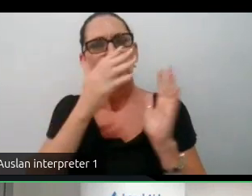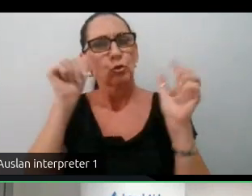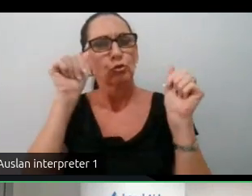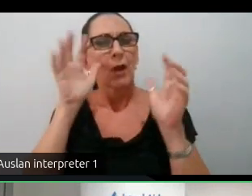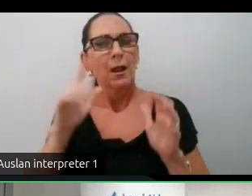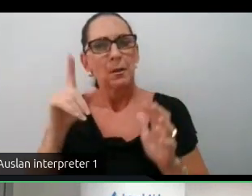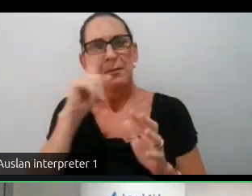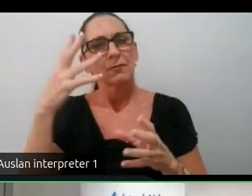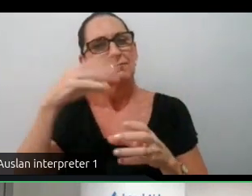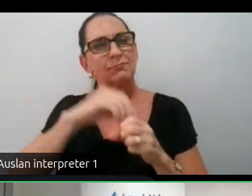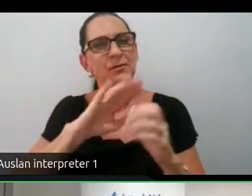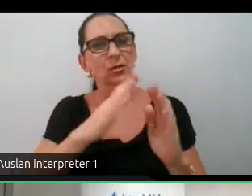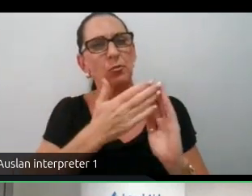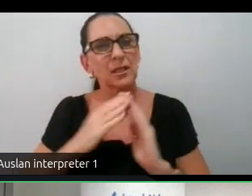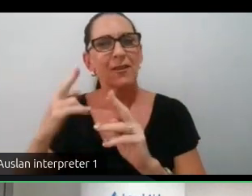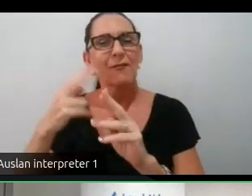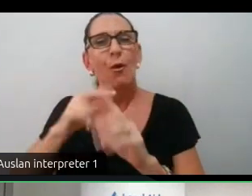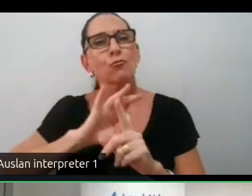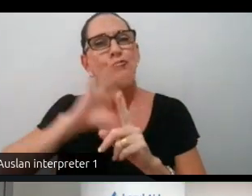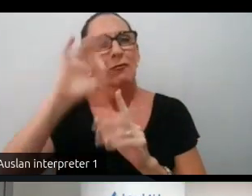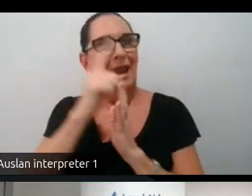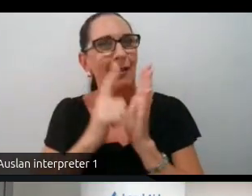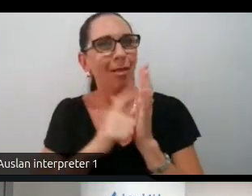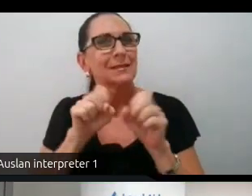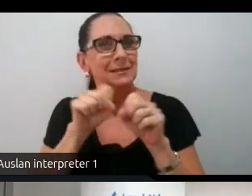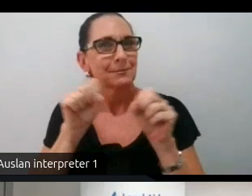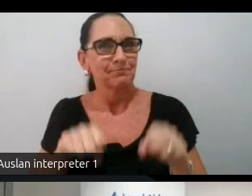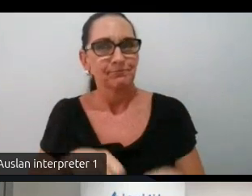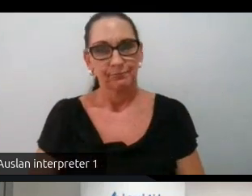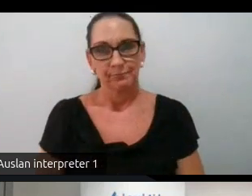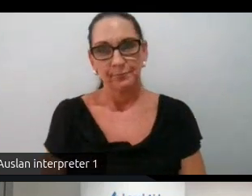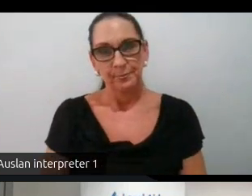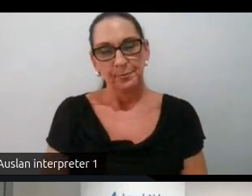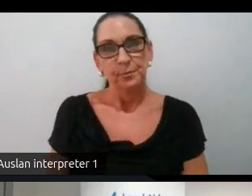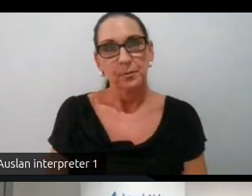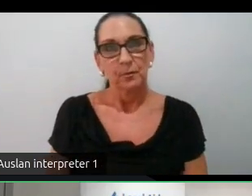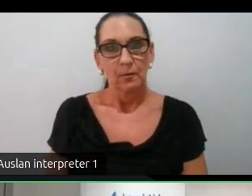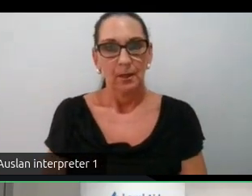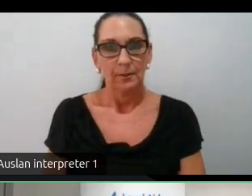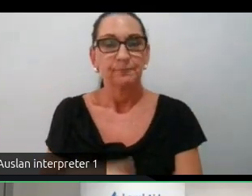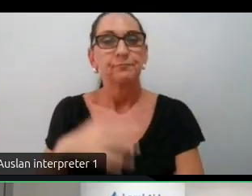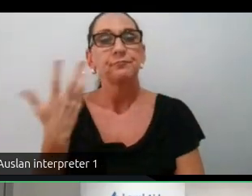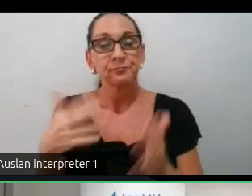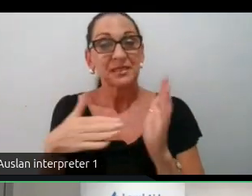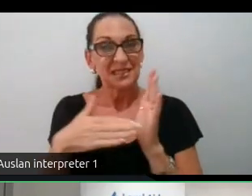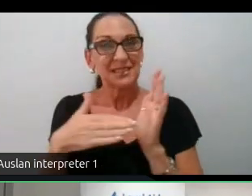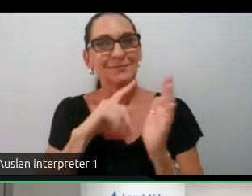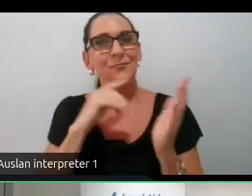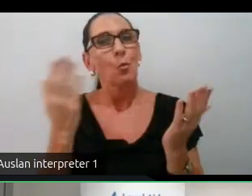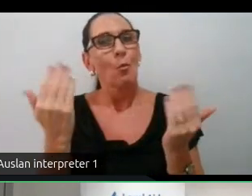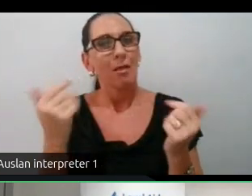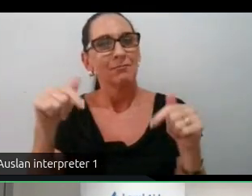play in our community and in improving our legal system. So, welcome to today's webinar.